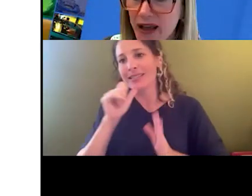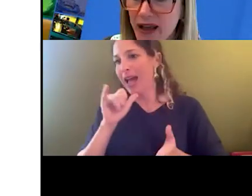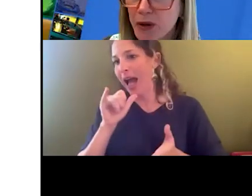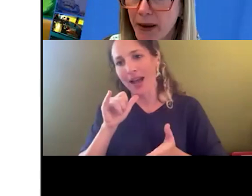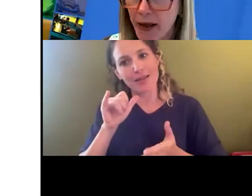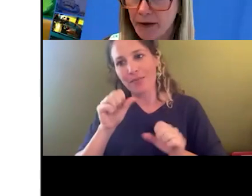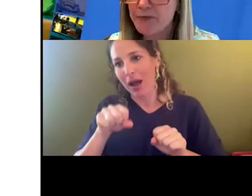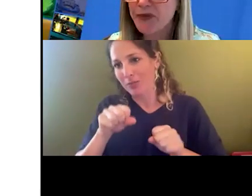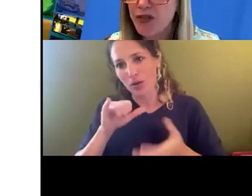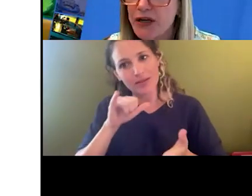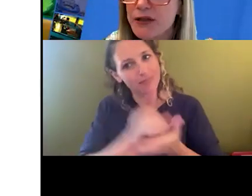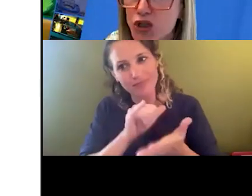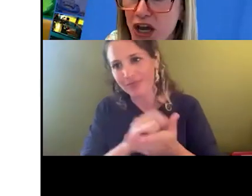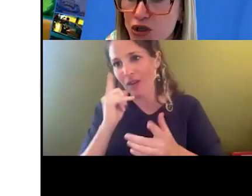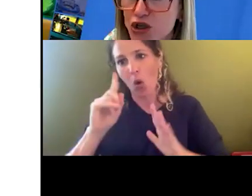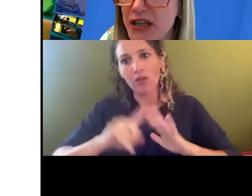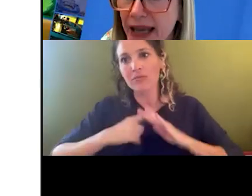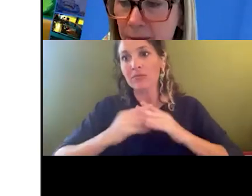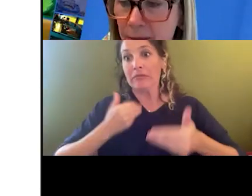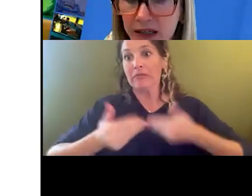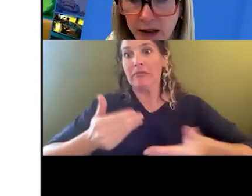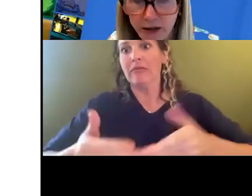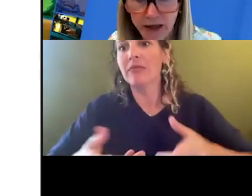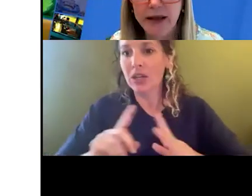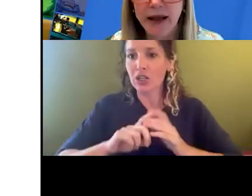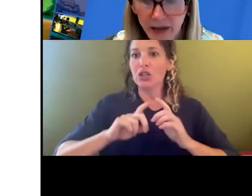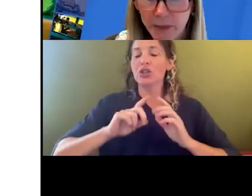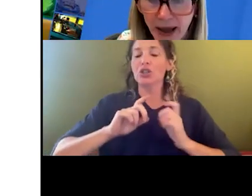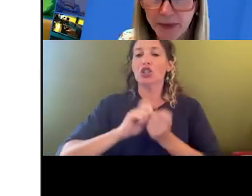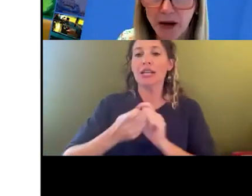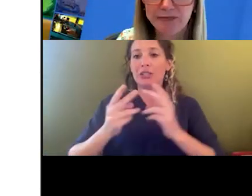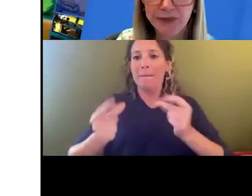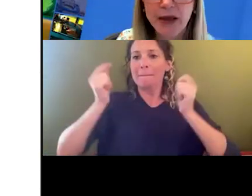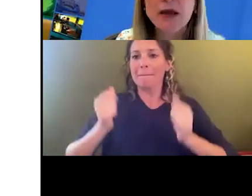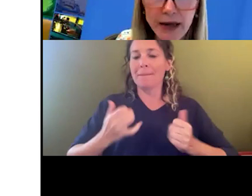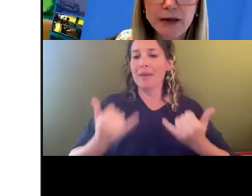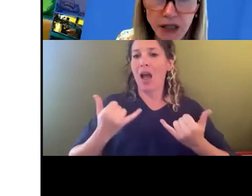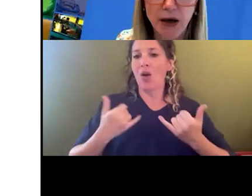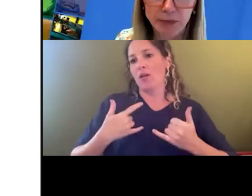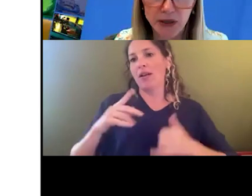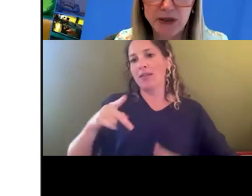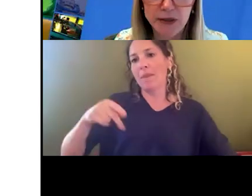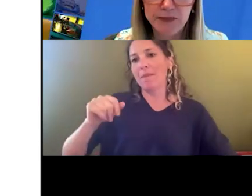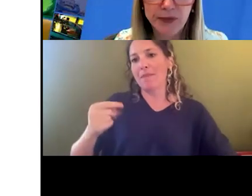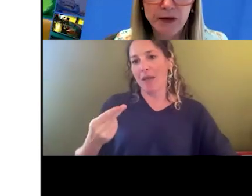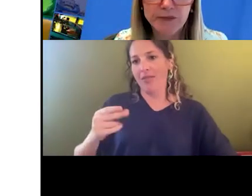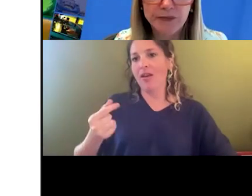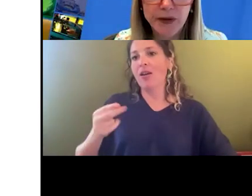implement these changes immediately in the PAPP Guide. Next slide, please.